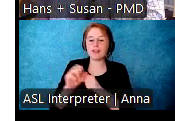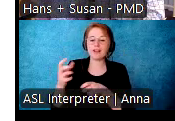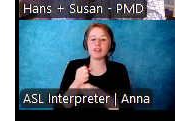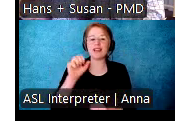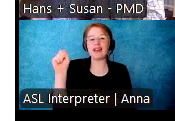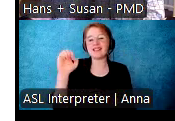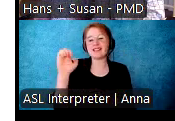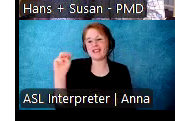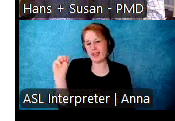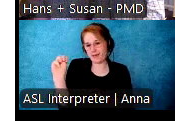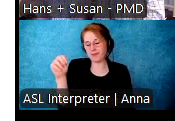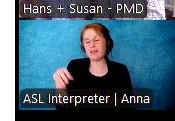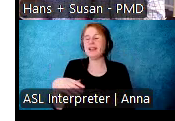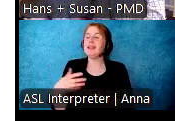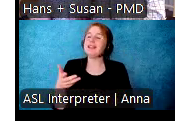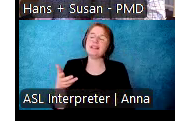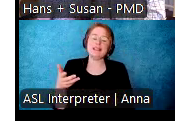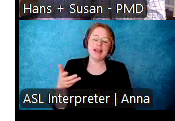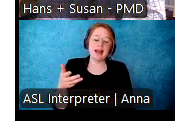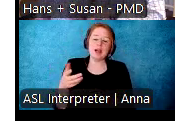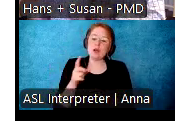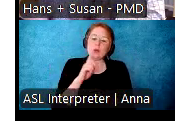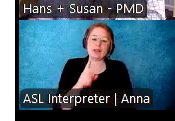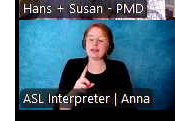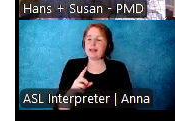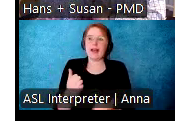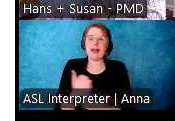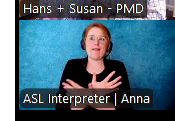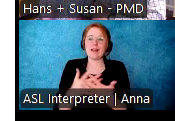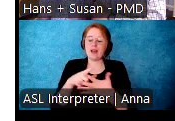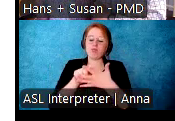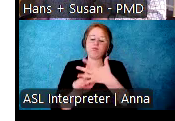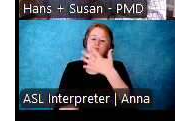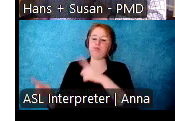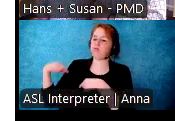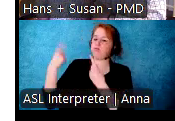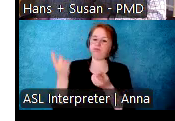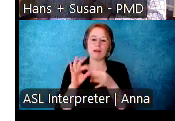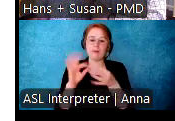And this is kind of the all embracing funnel. Everything else that I've mentioned has built awareness